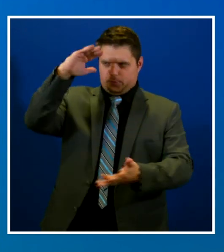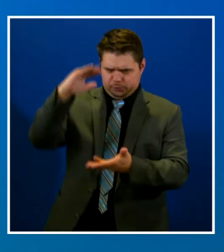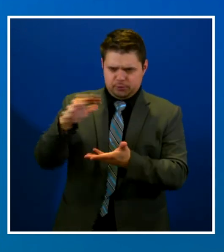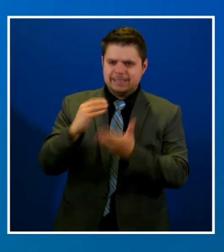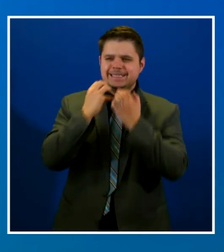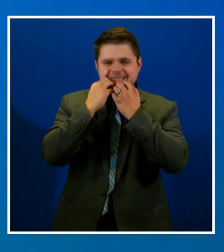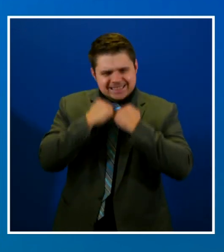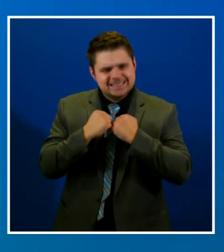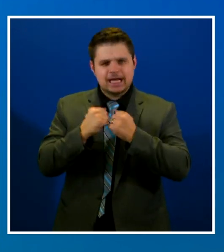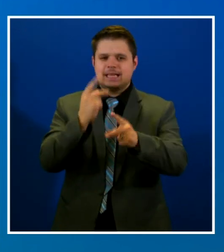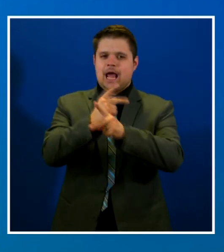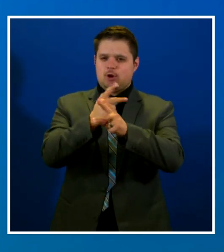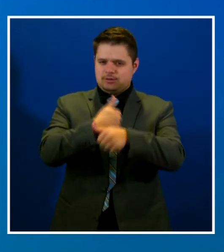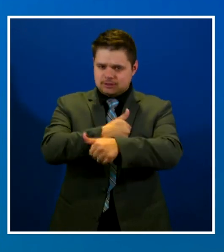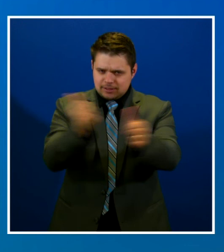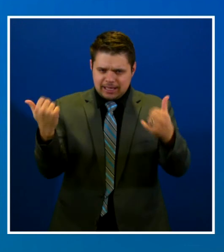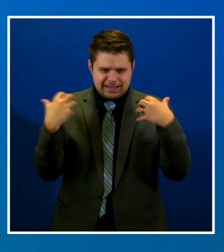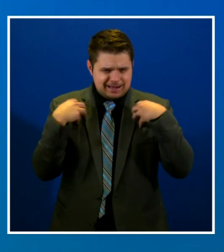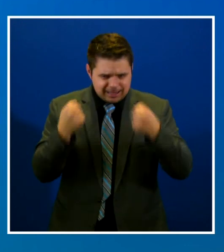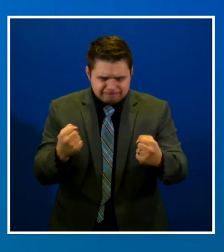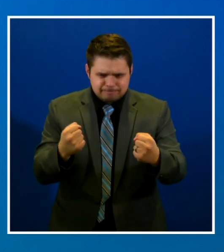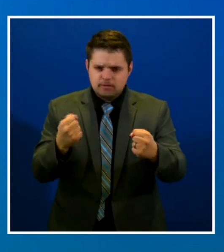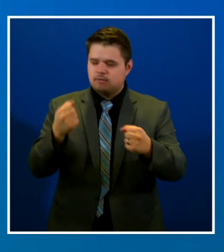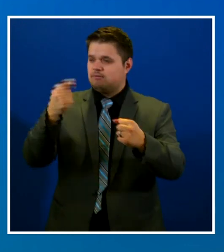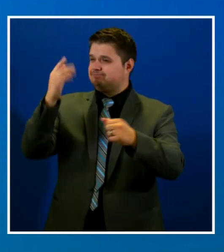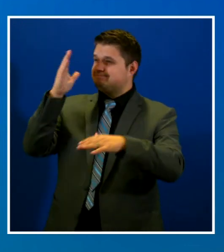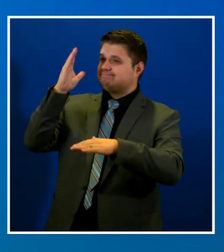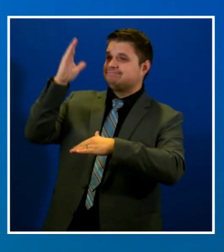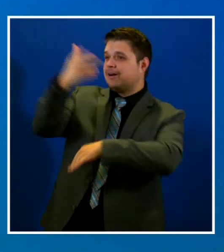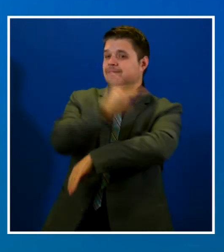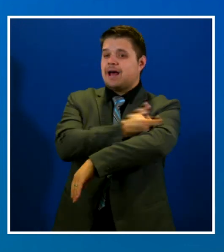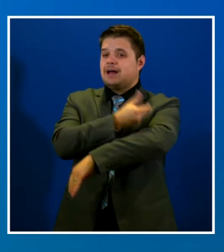more people can get vaccinated, All the best of you, and please take care.